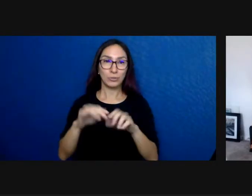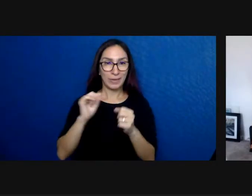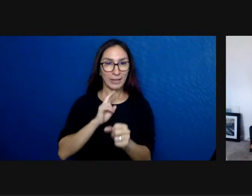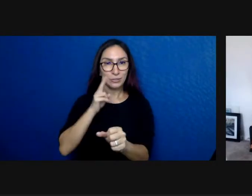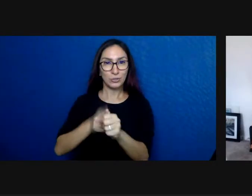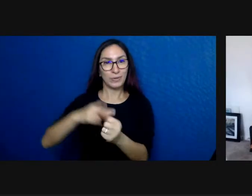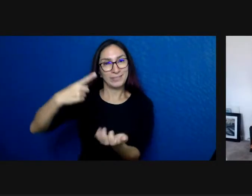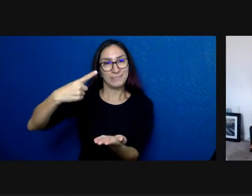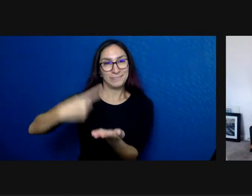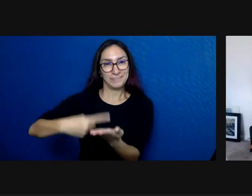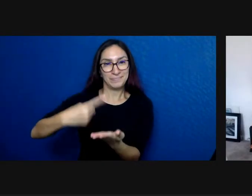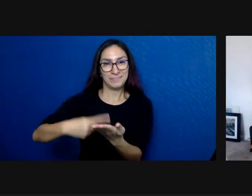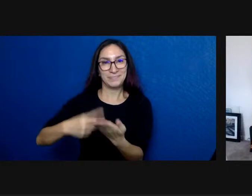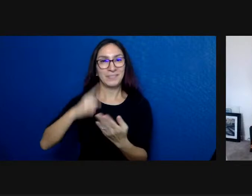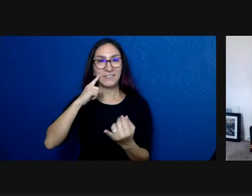WP a11y Day .